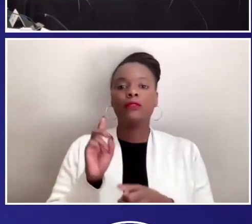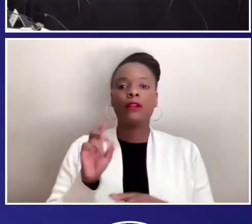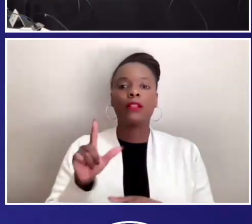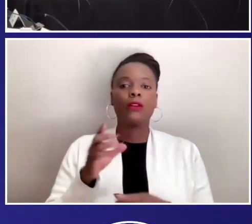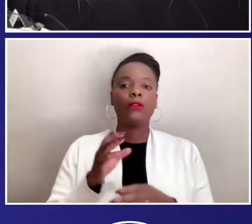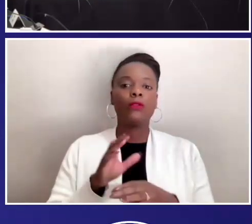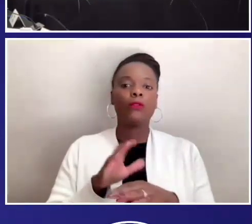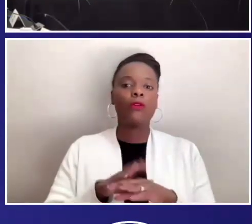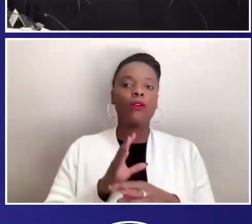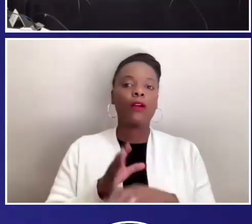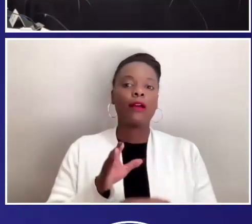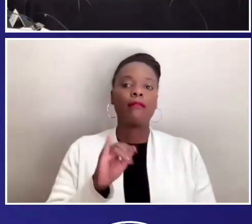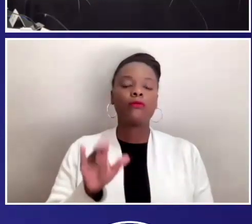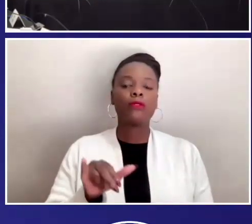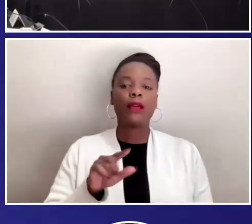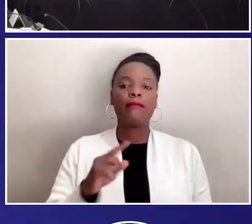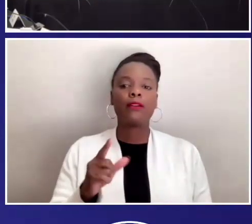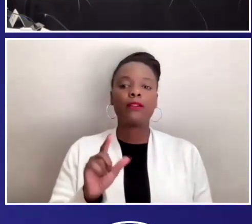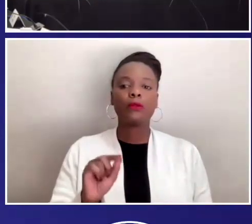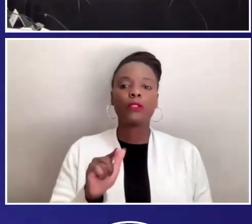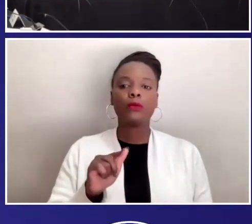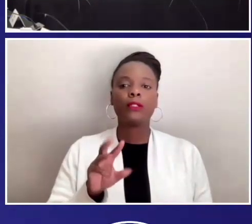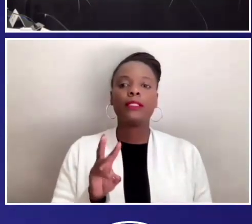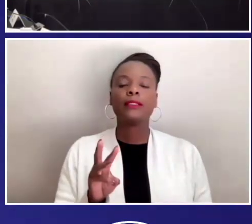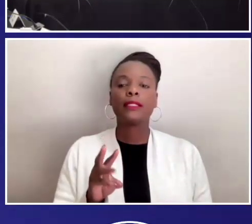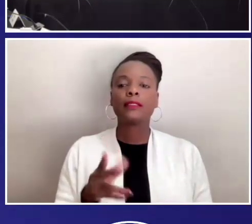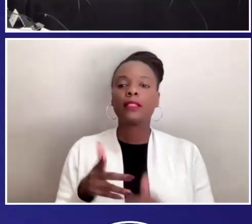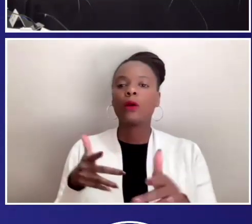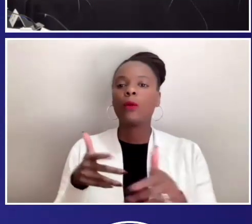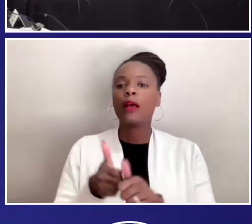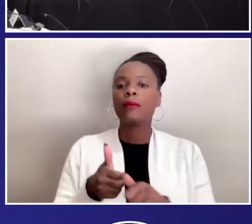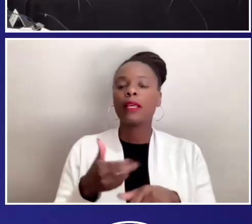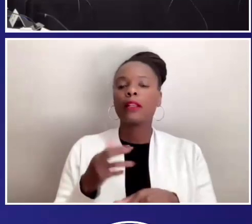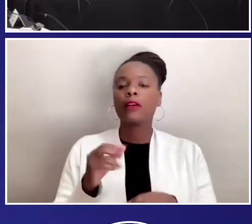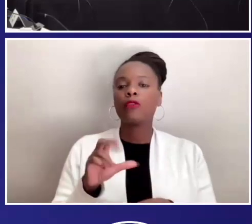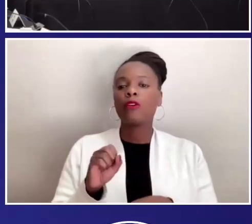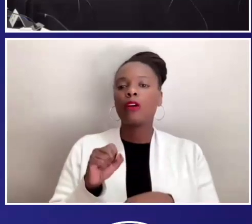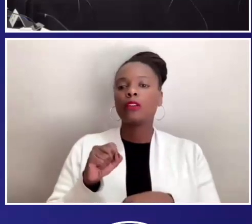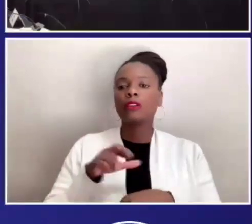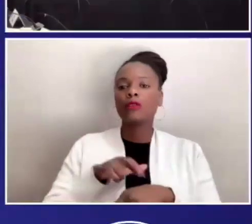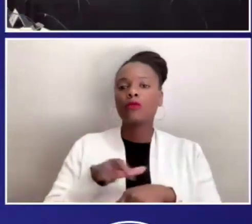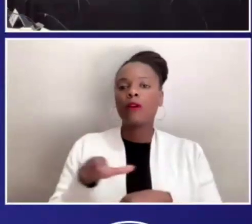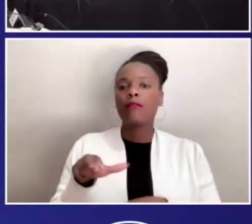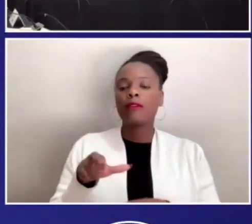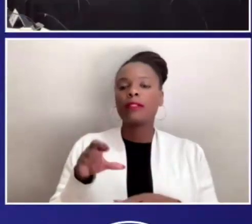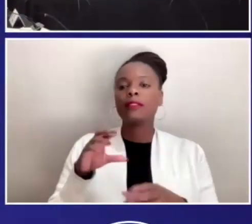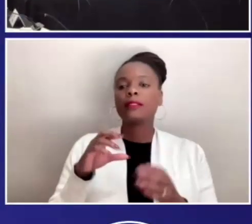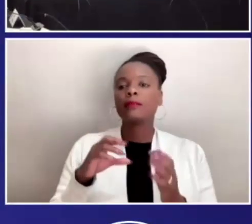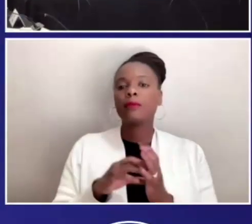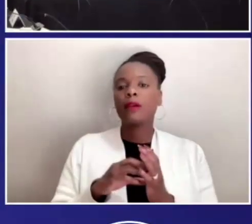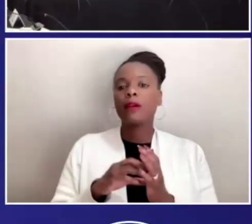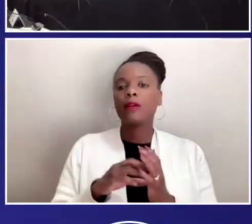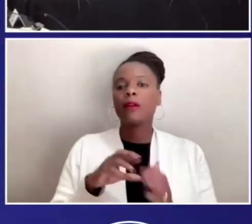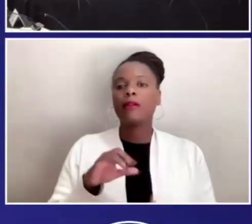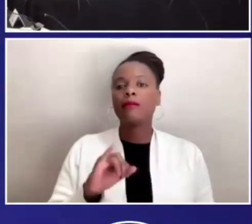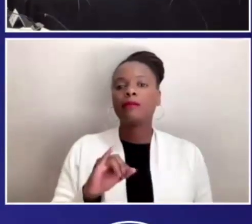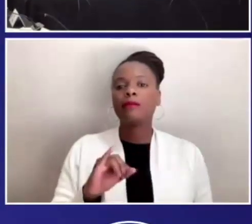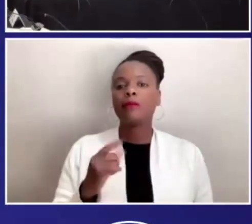we've updated the cross reference. In paragraph four, we list what the repayment periods are again, for the graduated repayment plan.